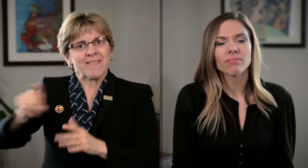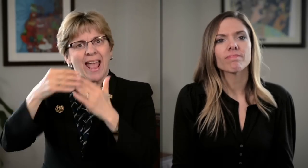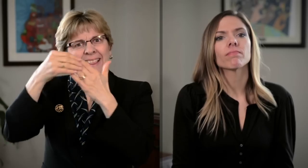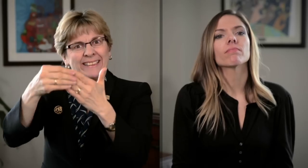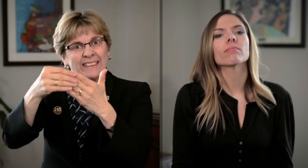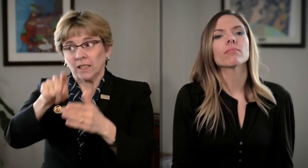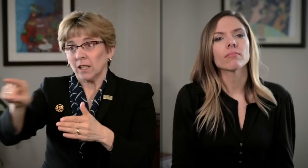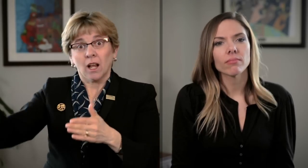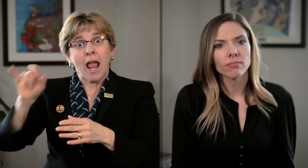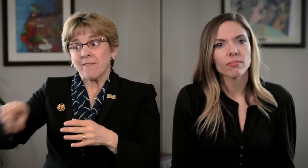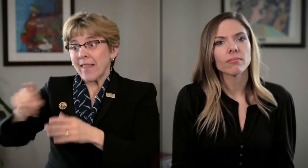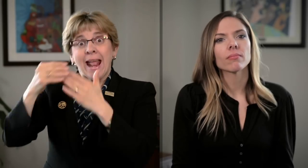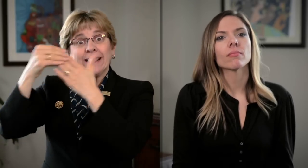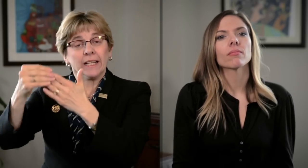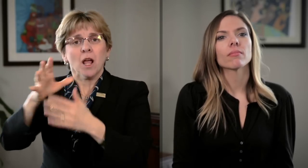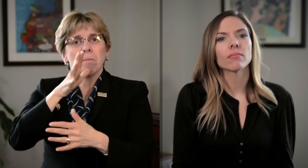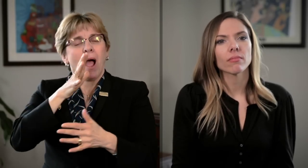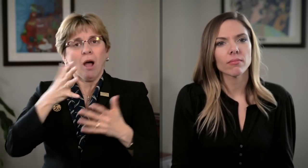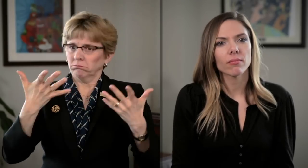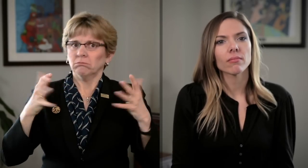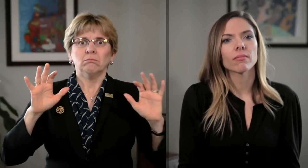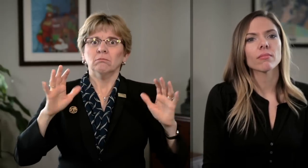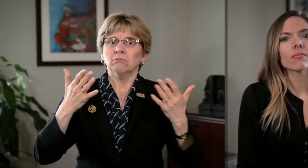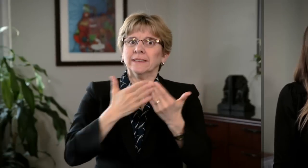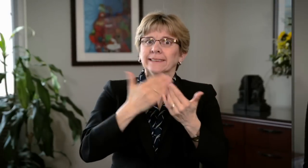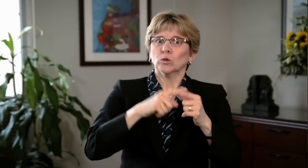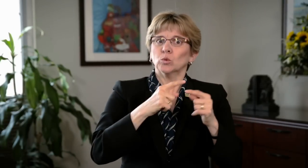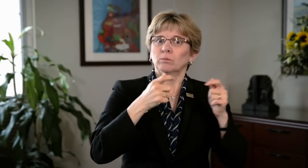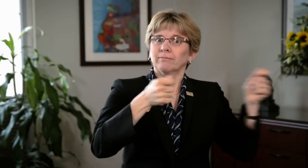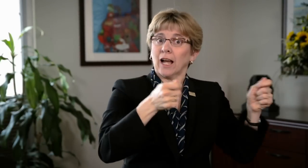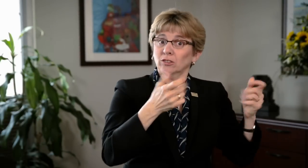Let them lead. If they led, then it would make easy for my mother to manage them.